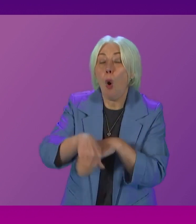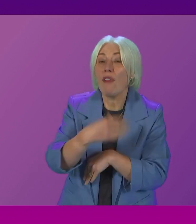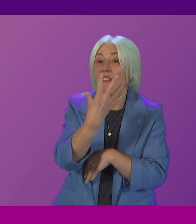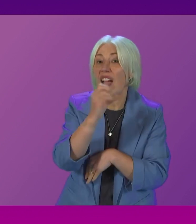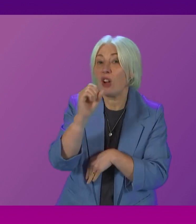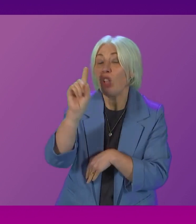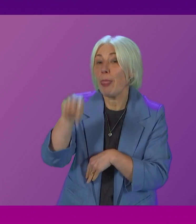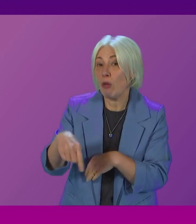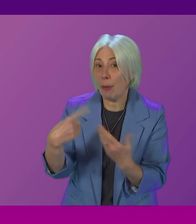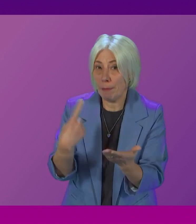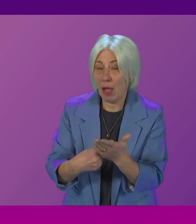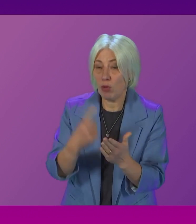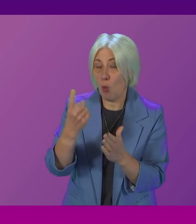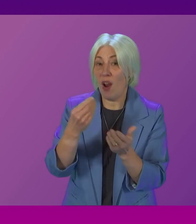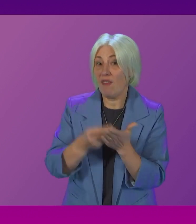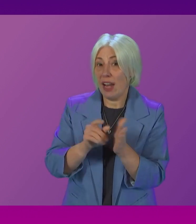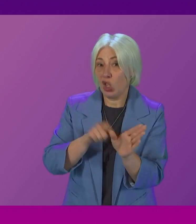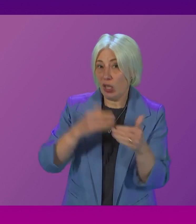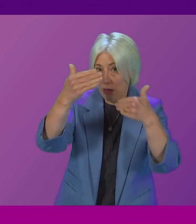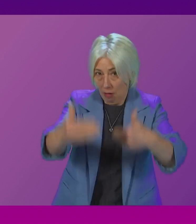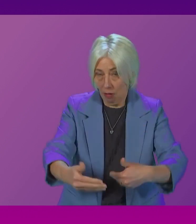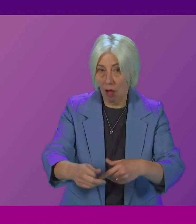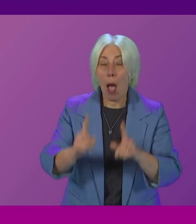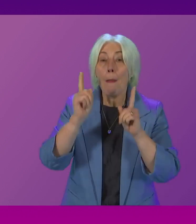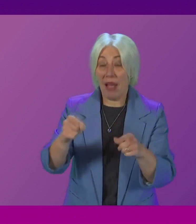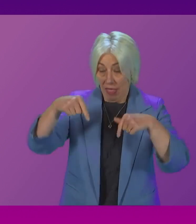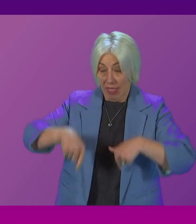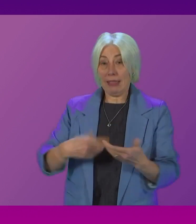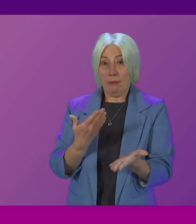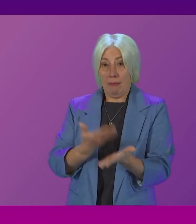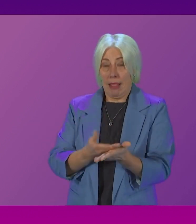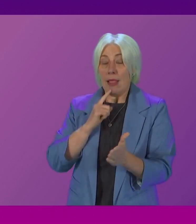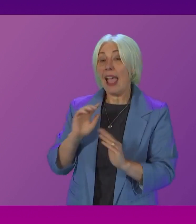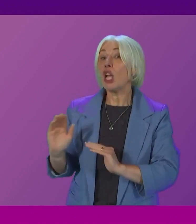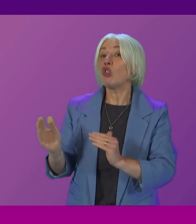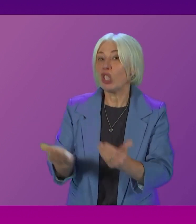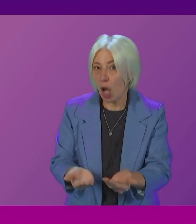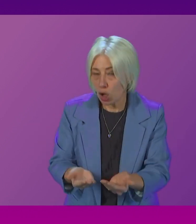£500,000 in any one financial year. I determined at the bill’s introduction that